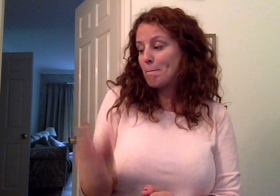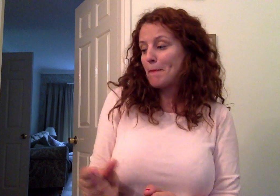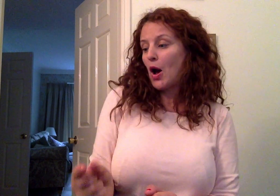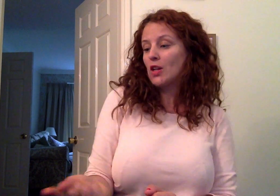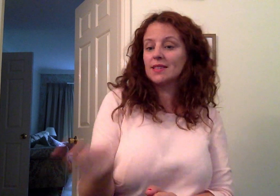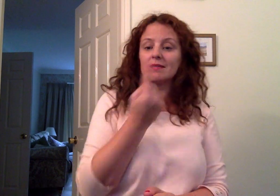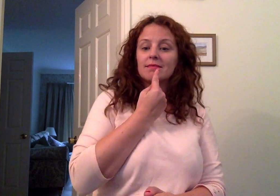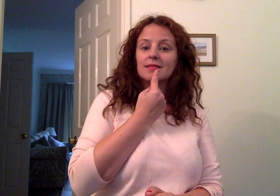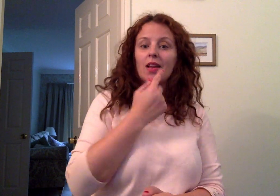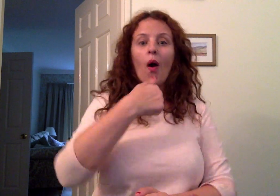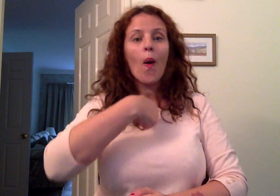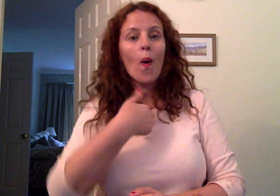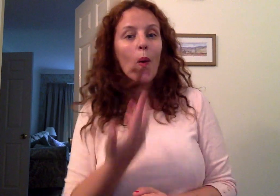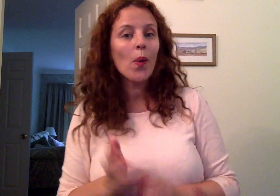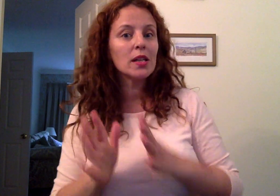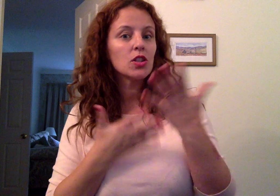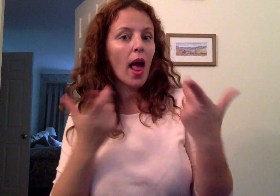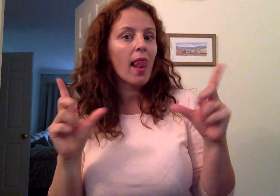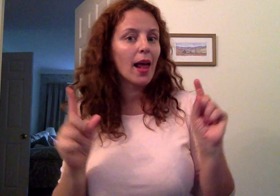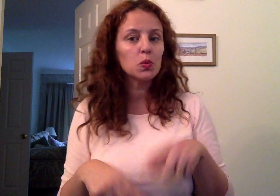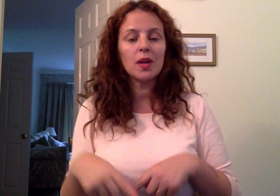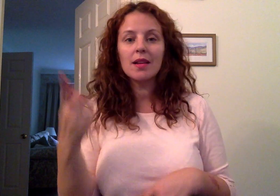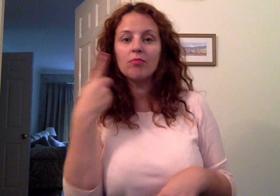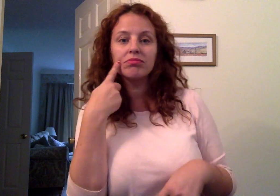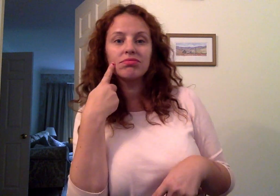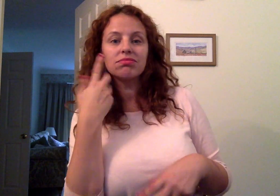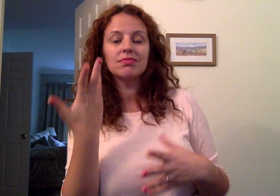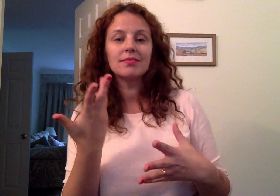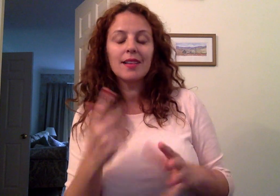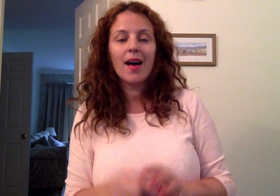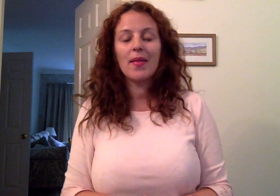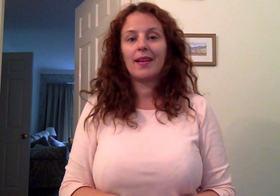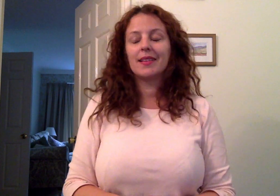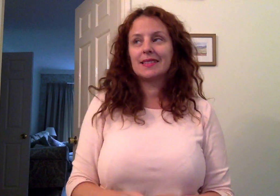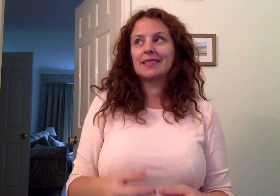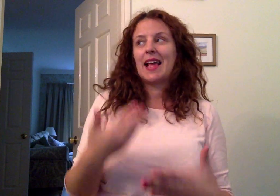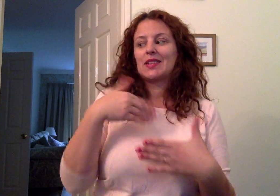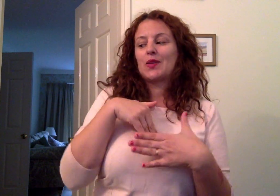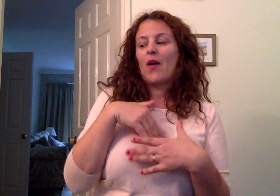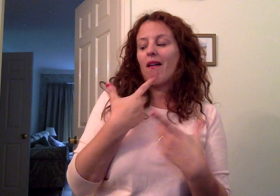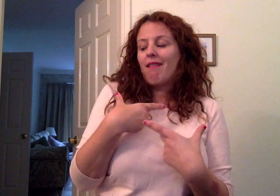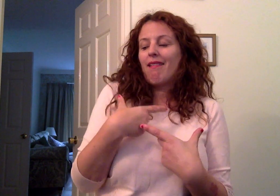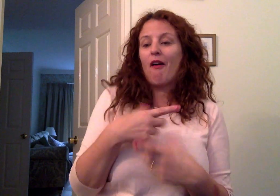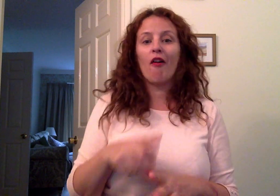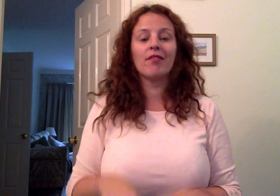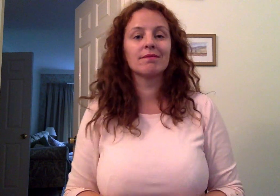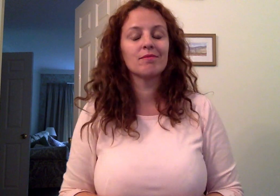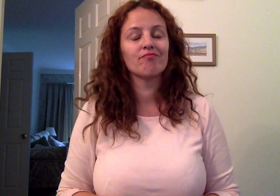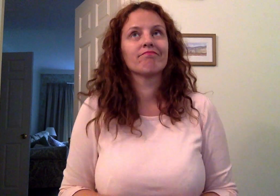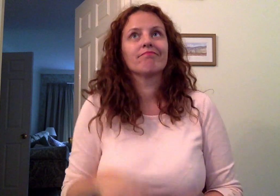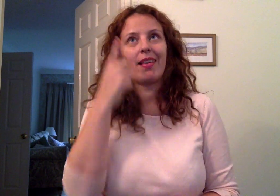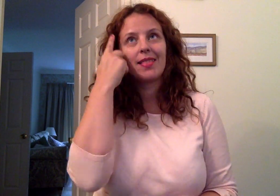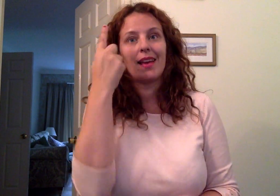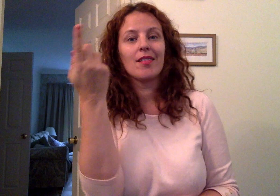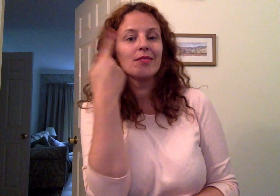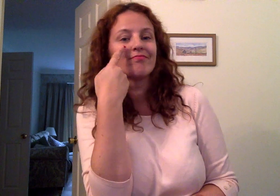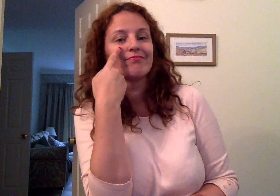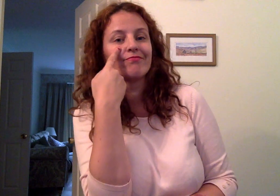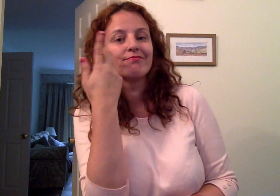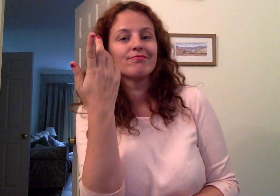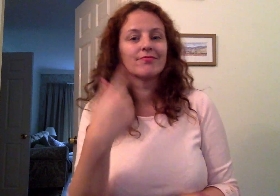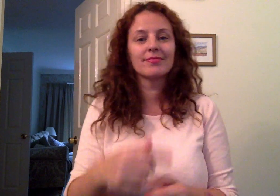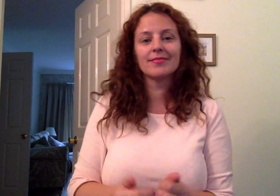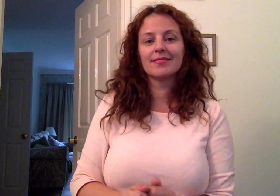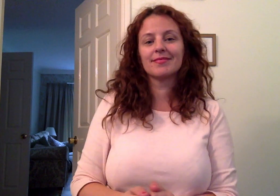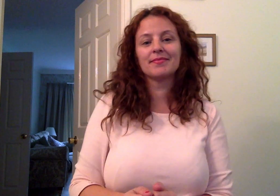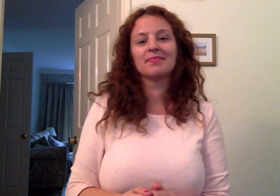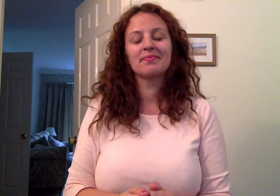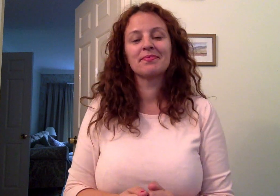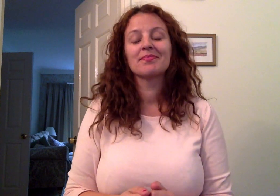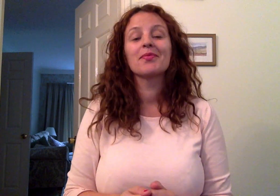Person, tells [me] sign language easy, inside laugh, think, wait and see.